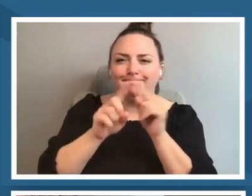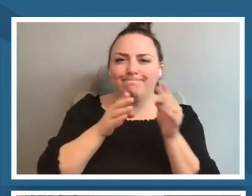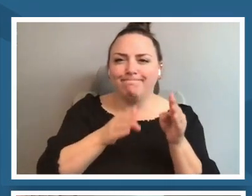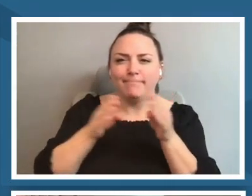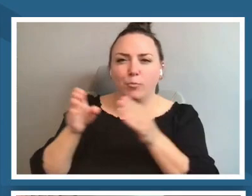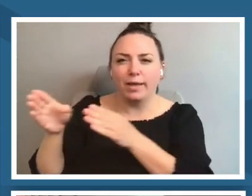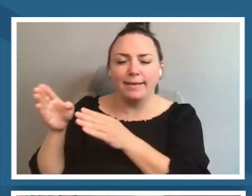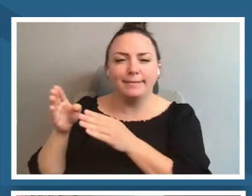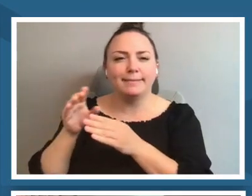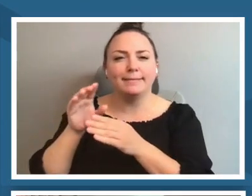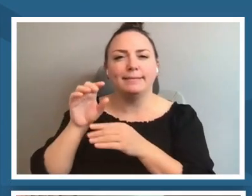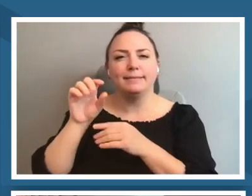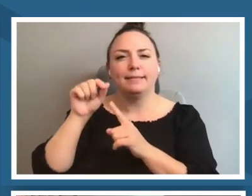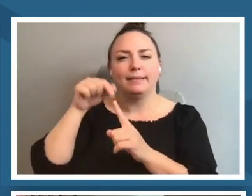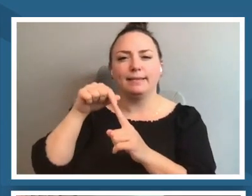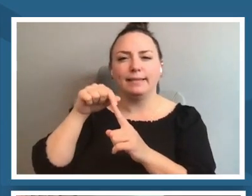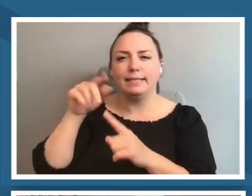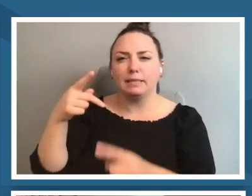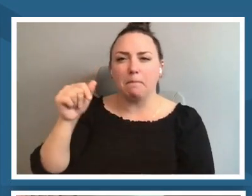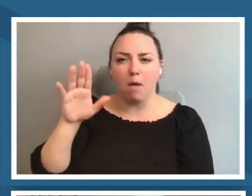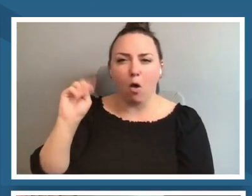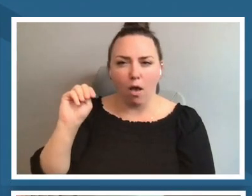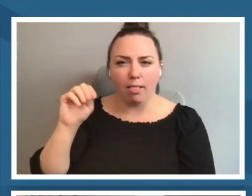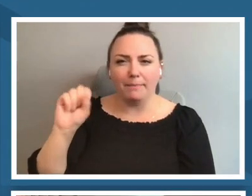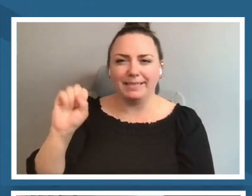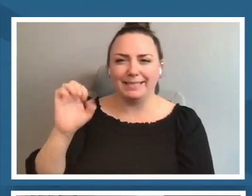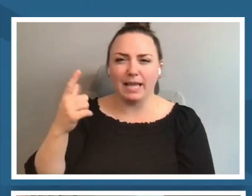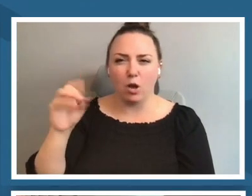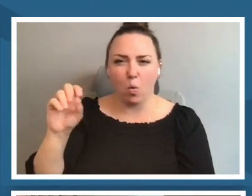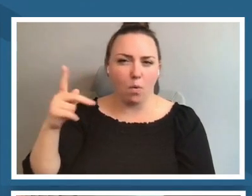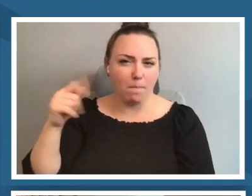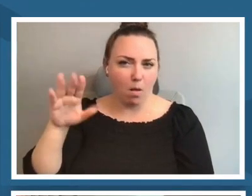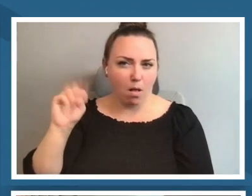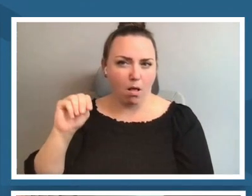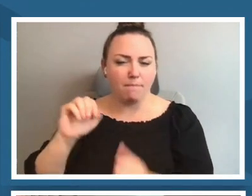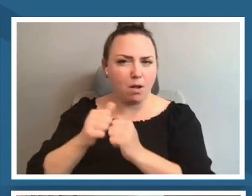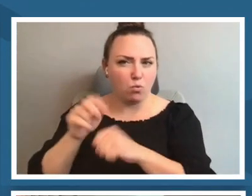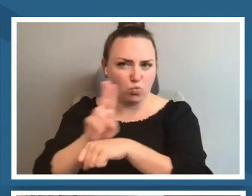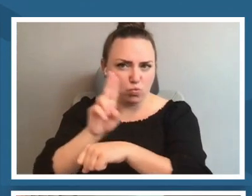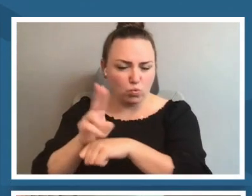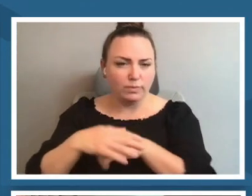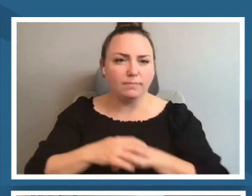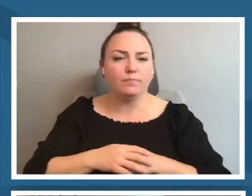palm is used so i bring this up to say